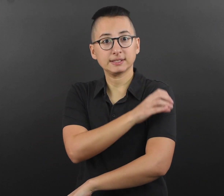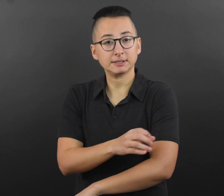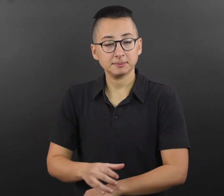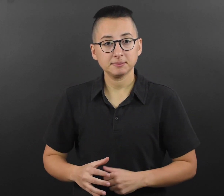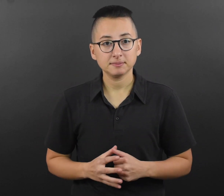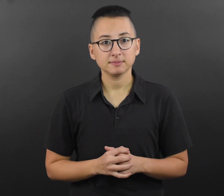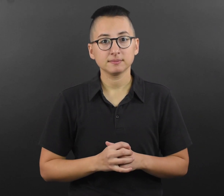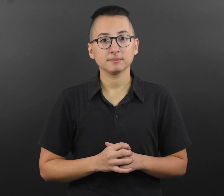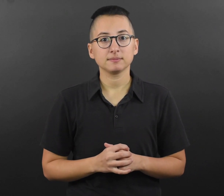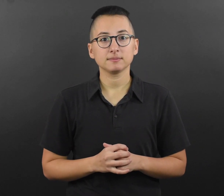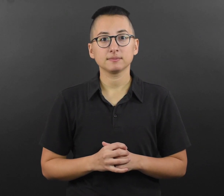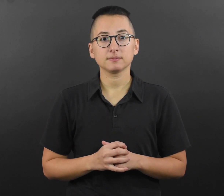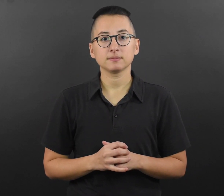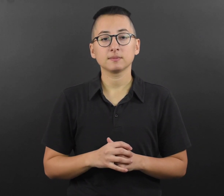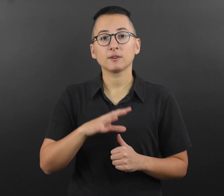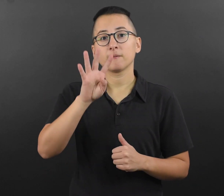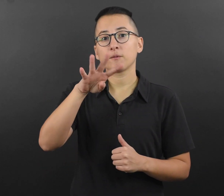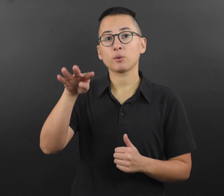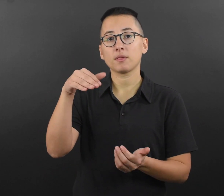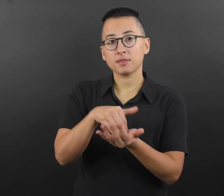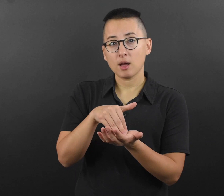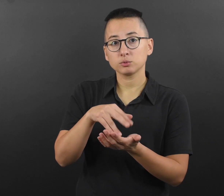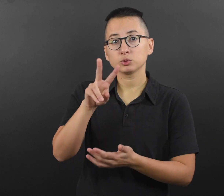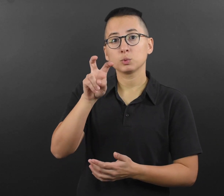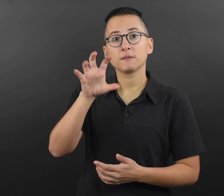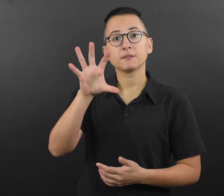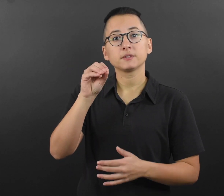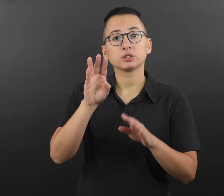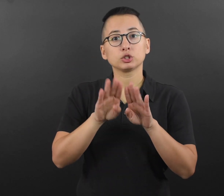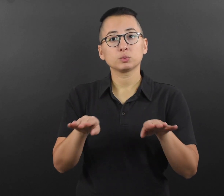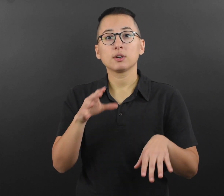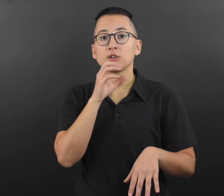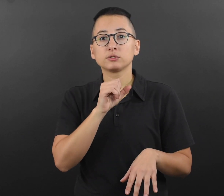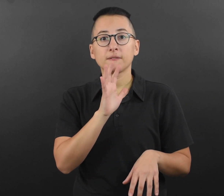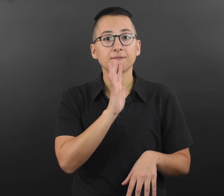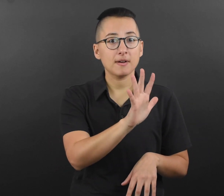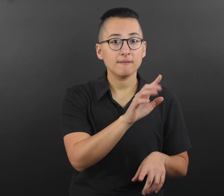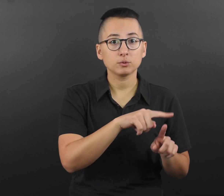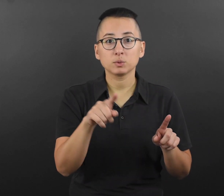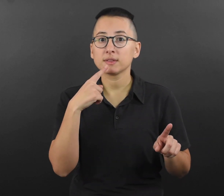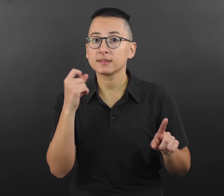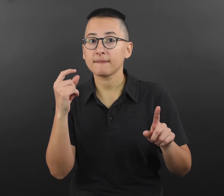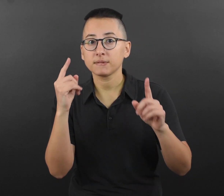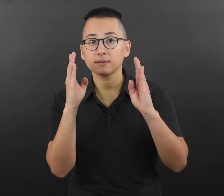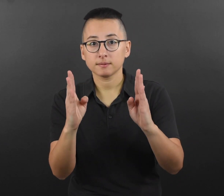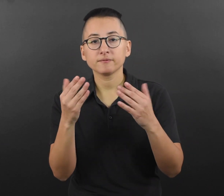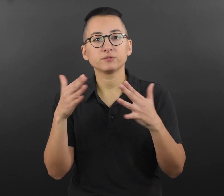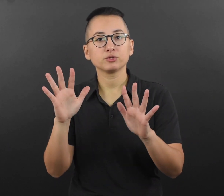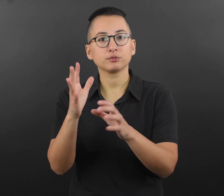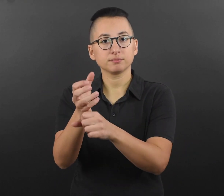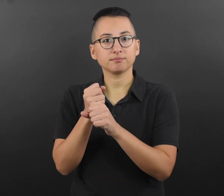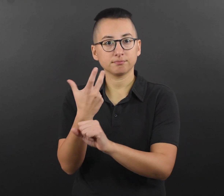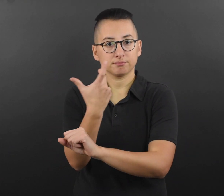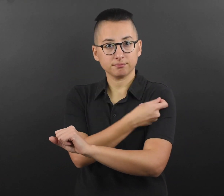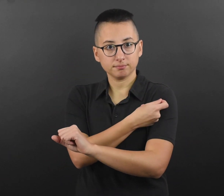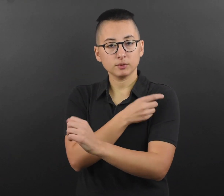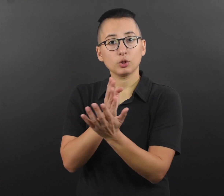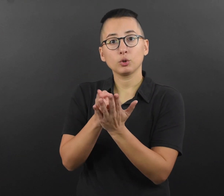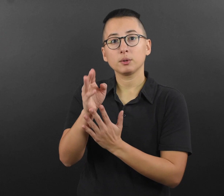44,250 5- to 11-years-olds received their vaccine through Minnesota’s robust provider network